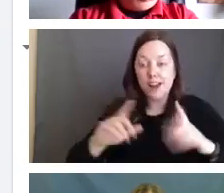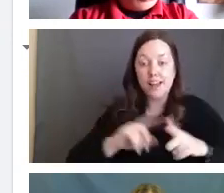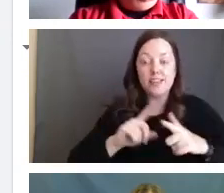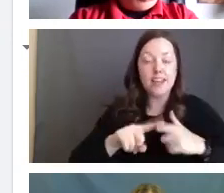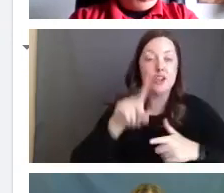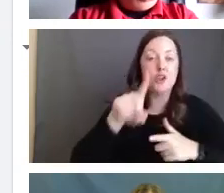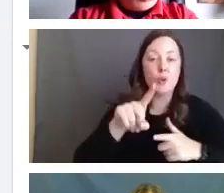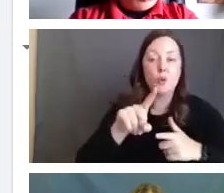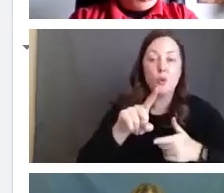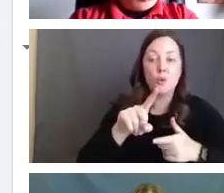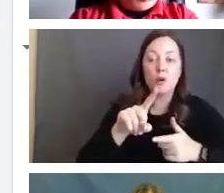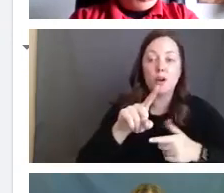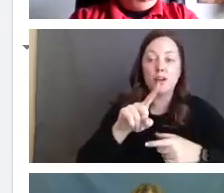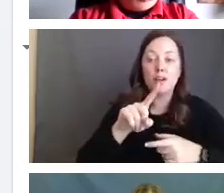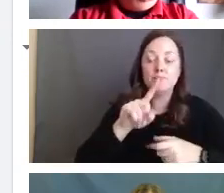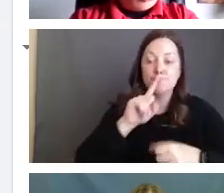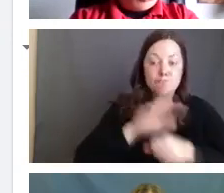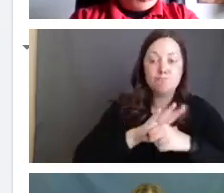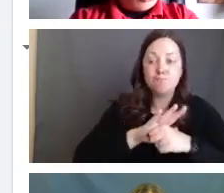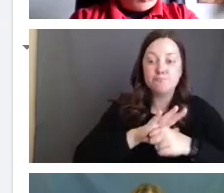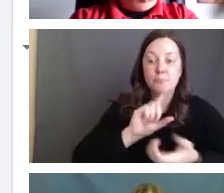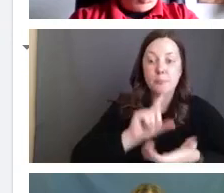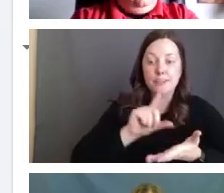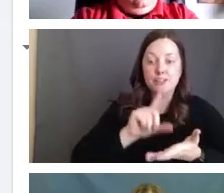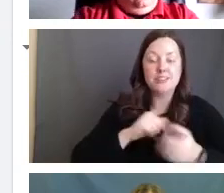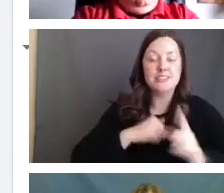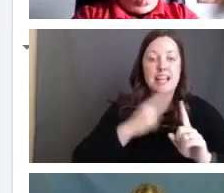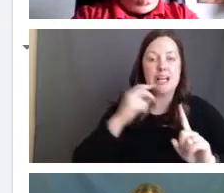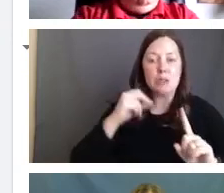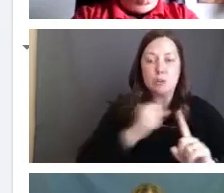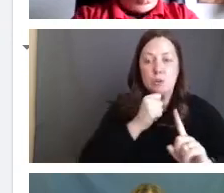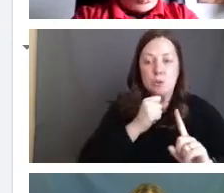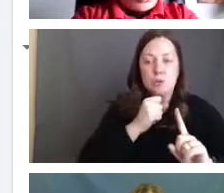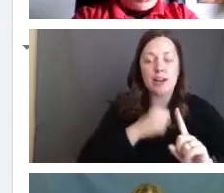Sandy showed previously, I'm showing the artifact and that pretty much